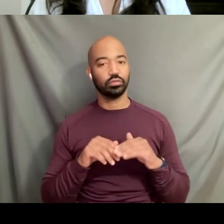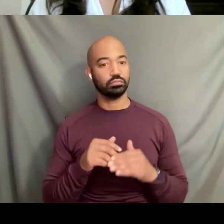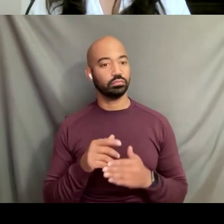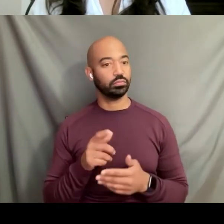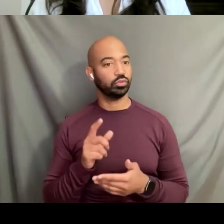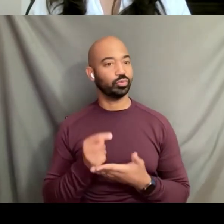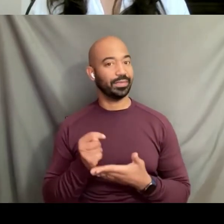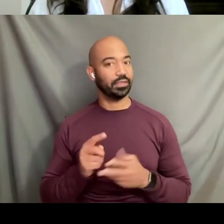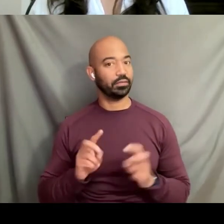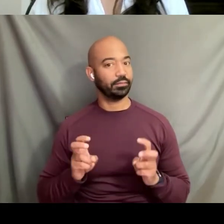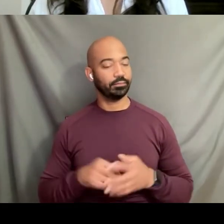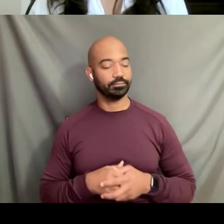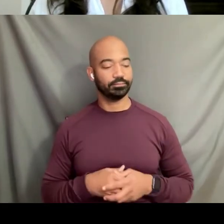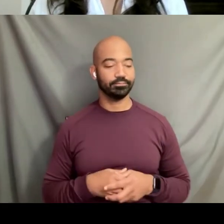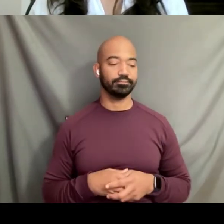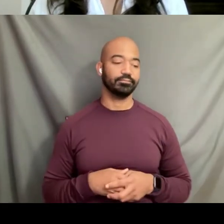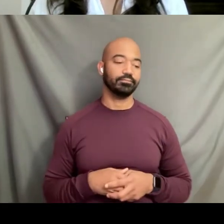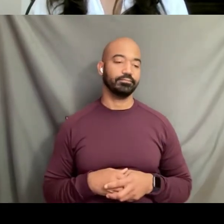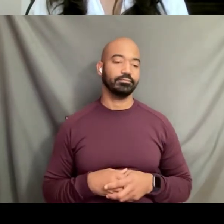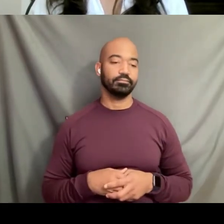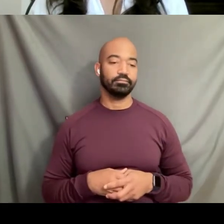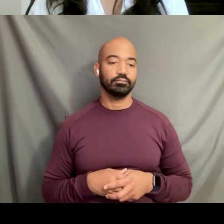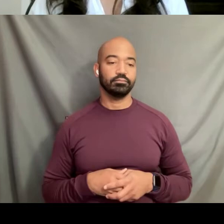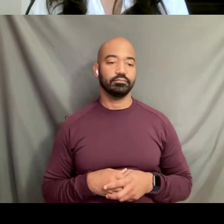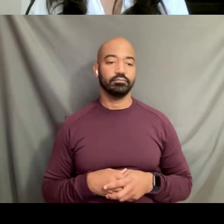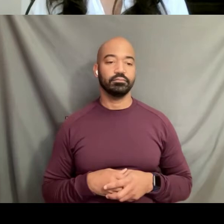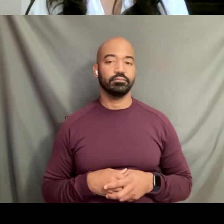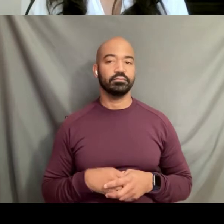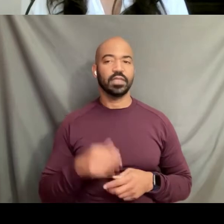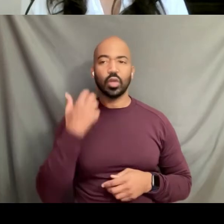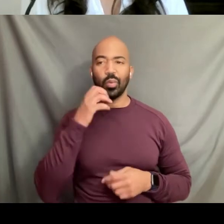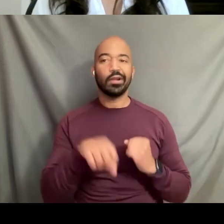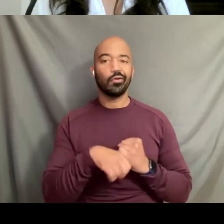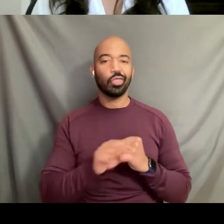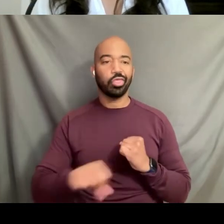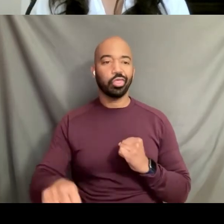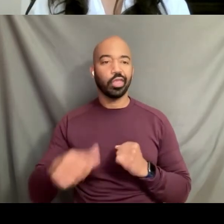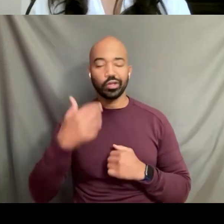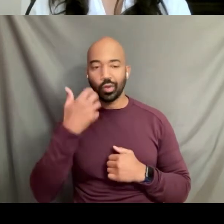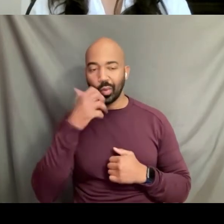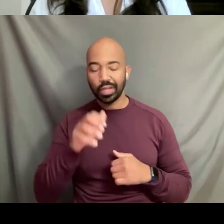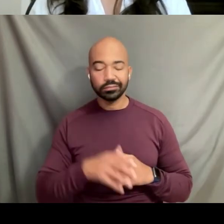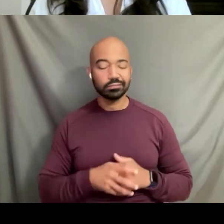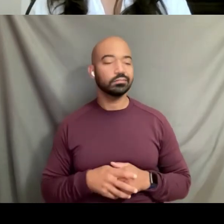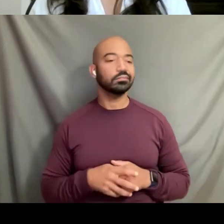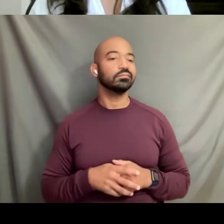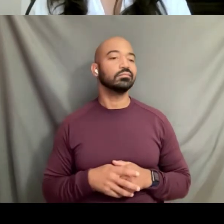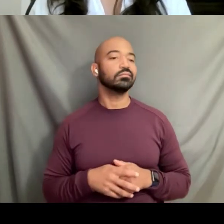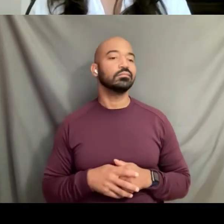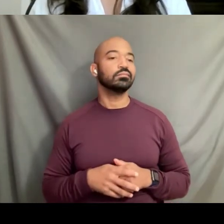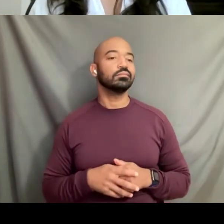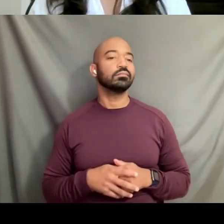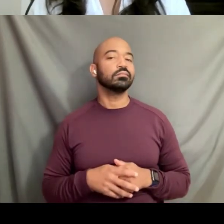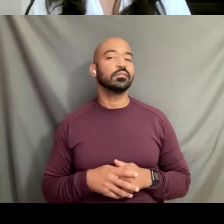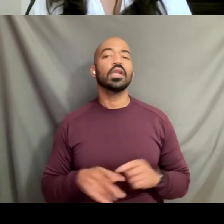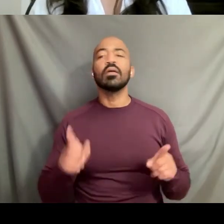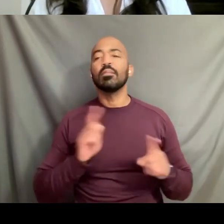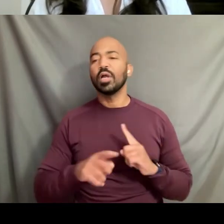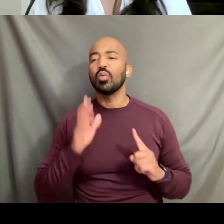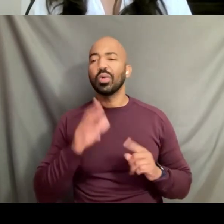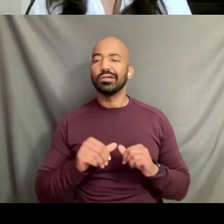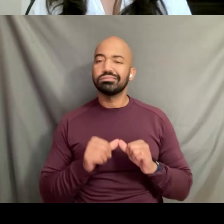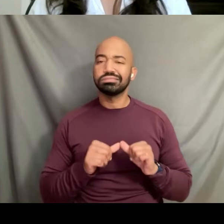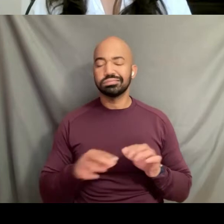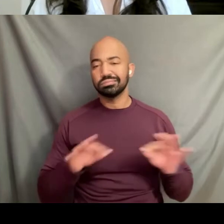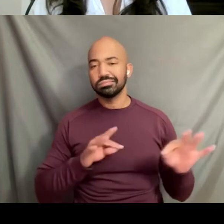So I wouldn't like to go too long but I will proceed to say that when we talk about access,